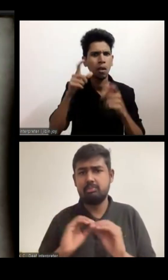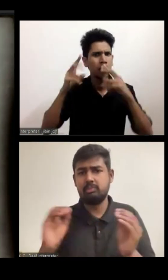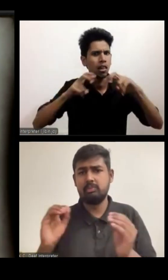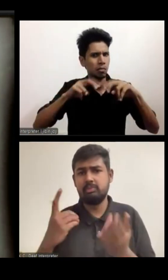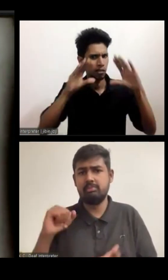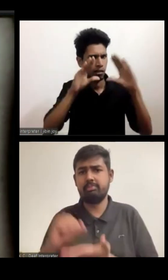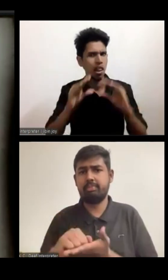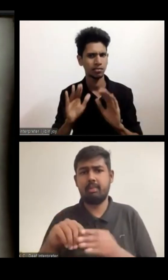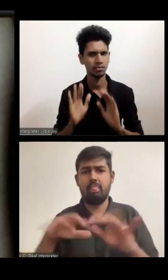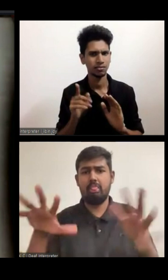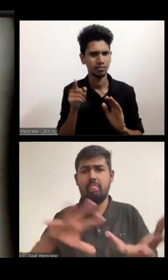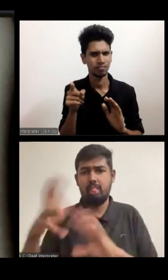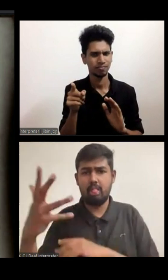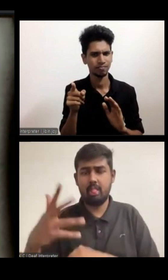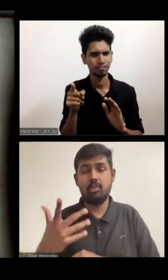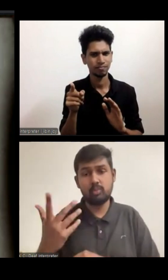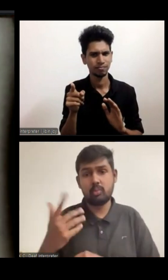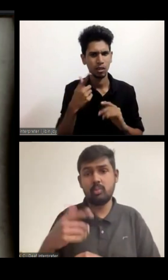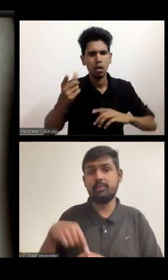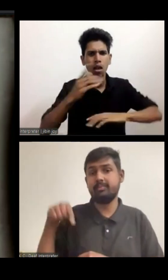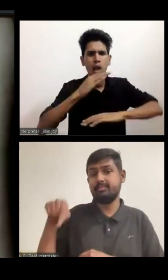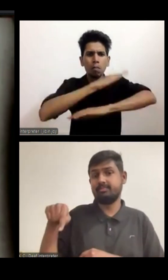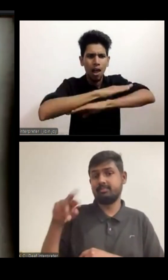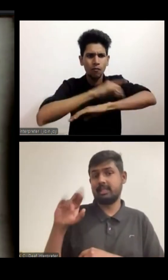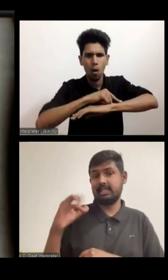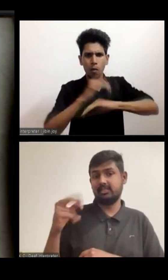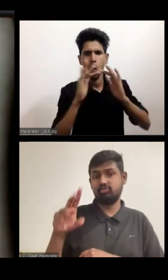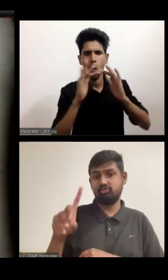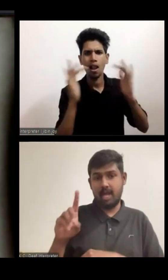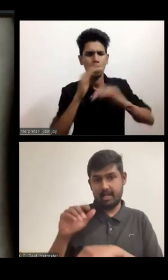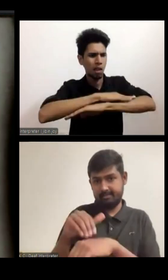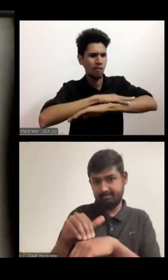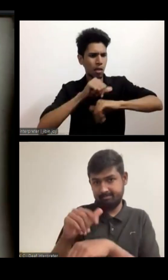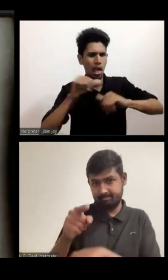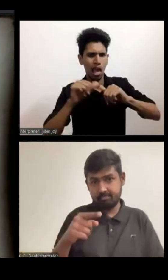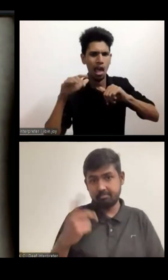If they make the platform accessible... This is how... Like, the number of users are going to increase.